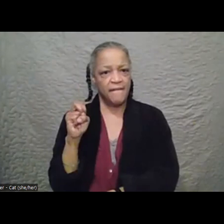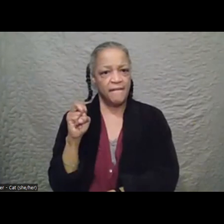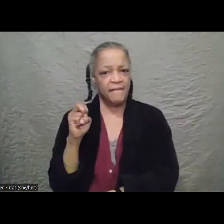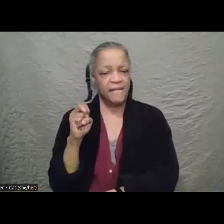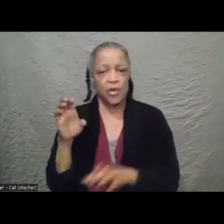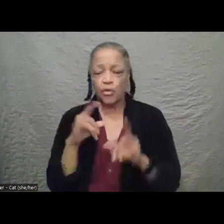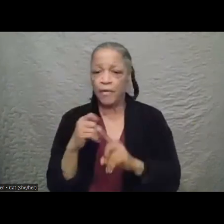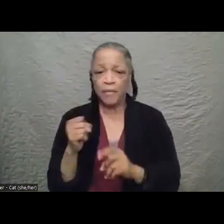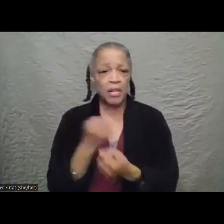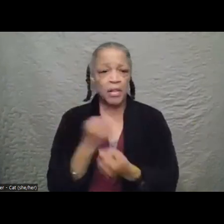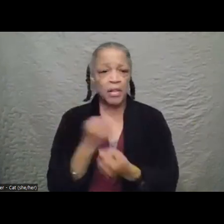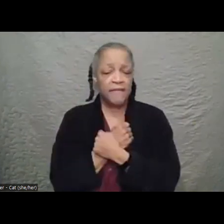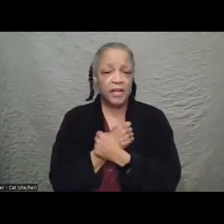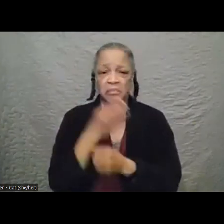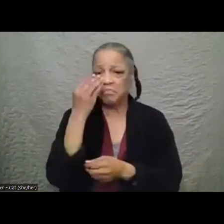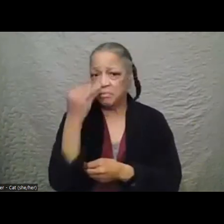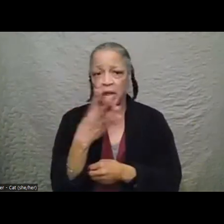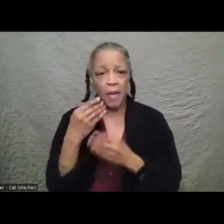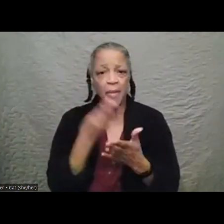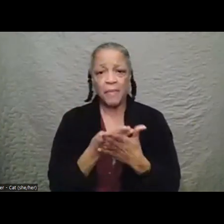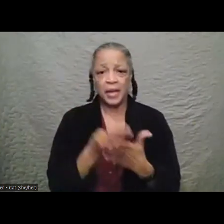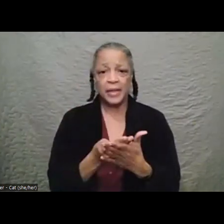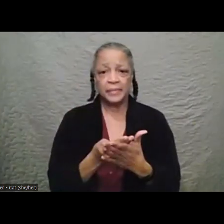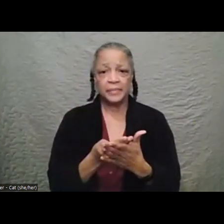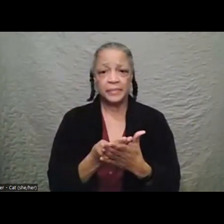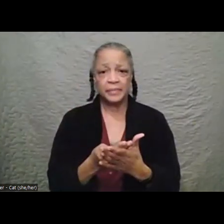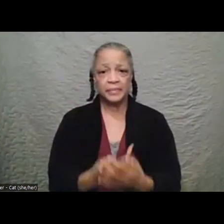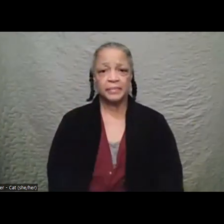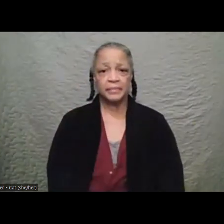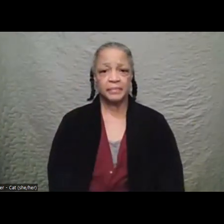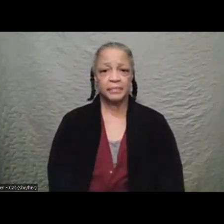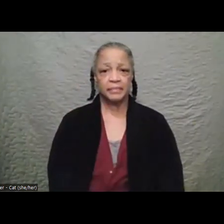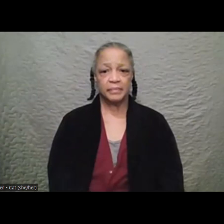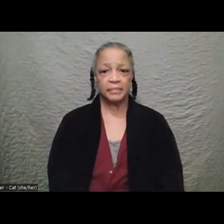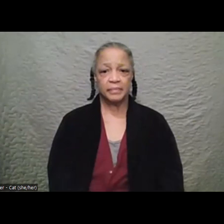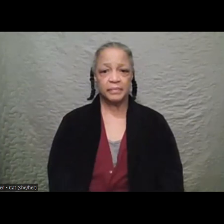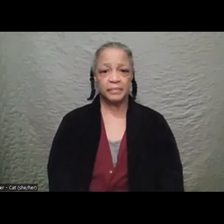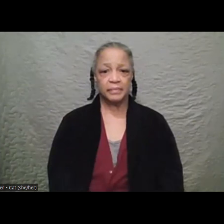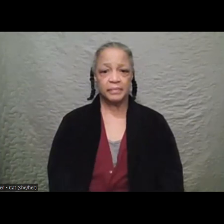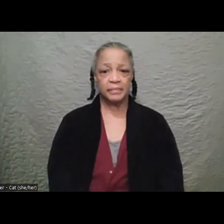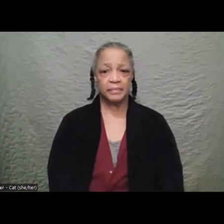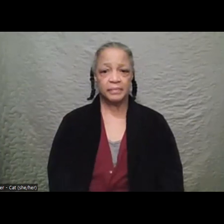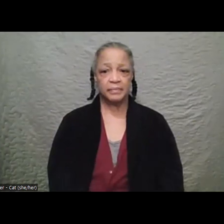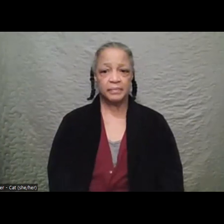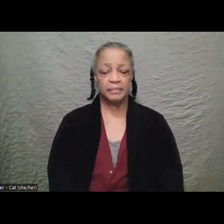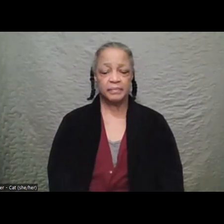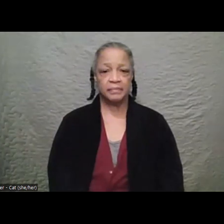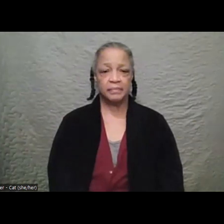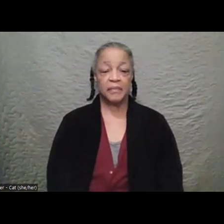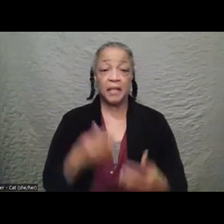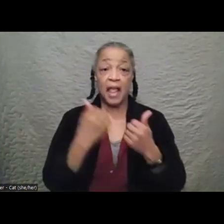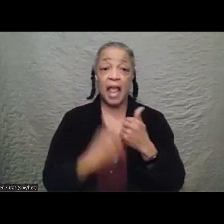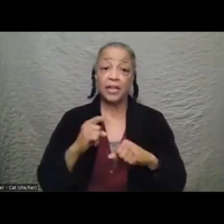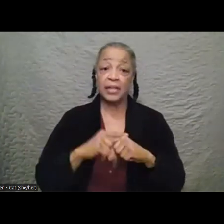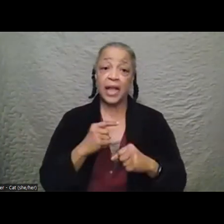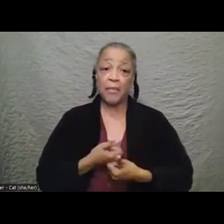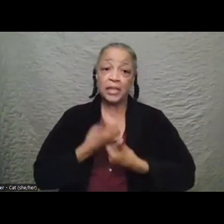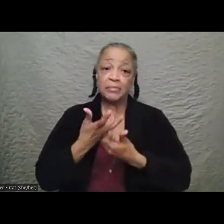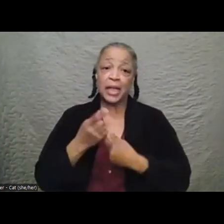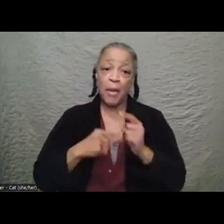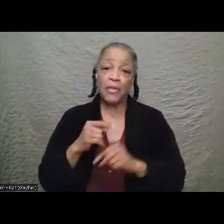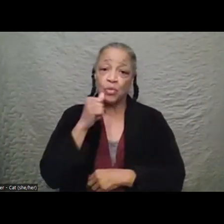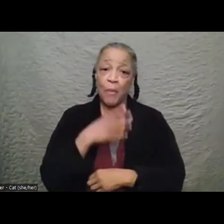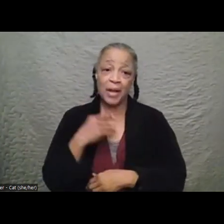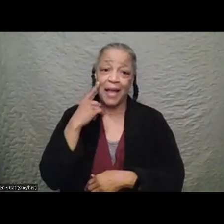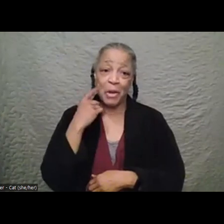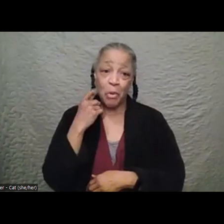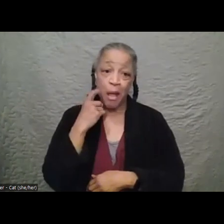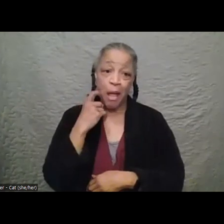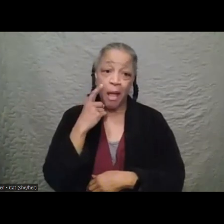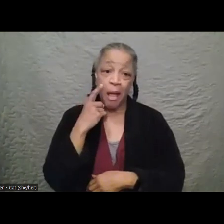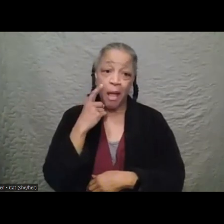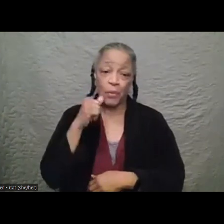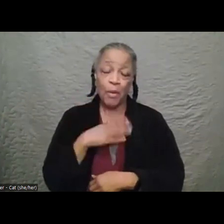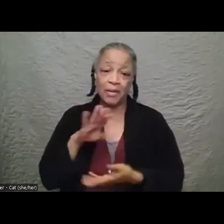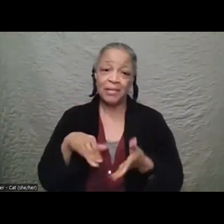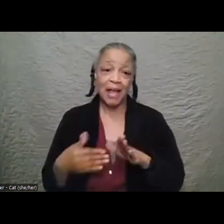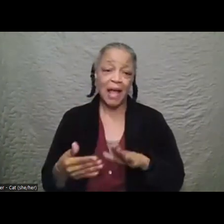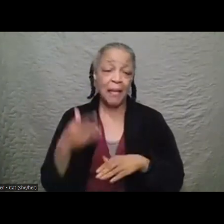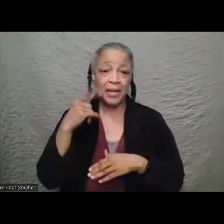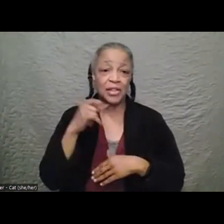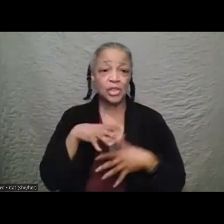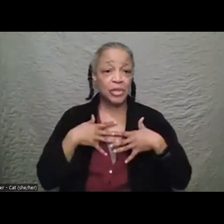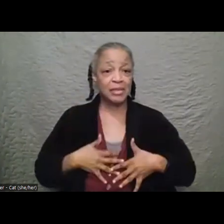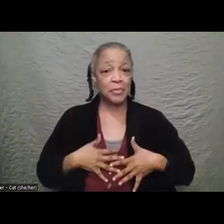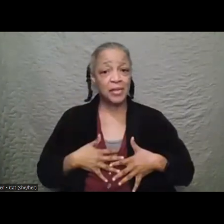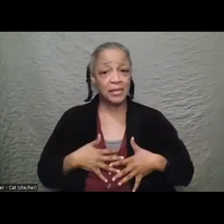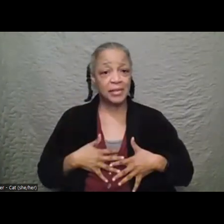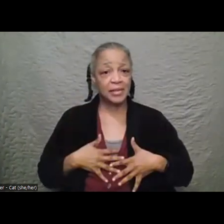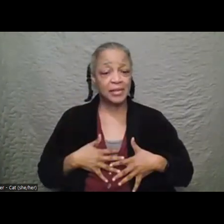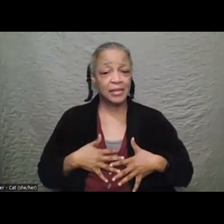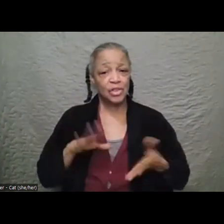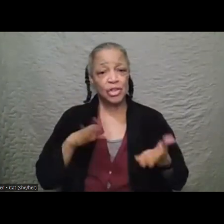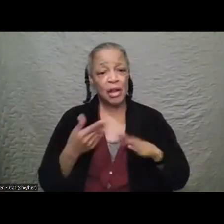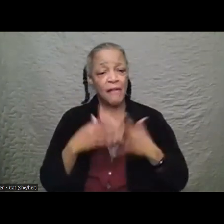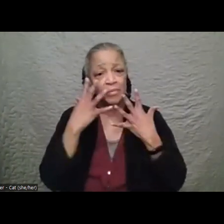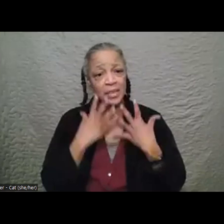I don't care about the money . Every time I speak about this woman, I cried.